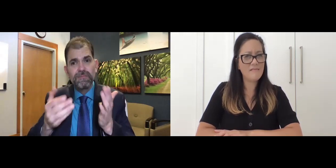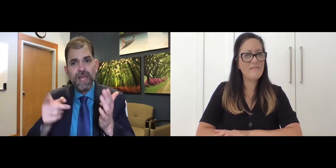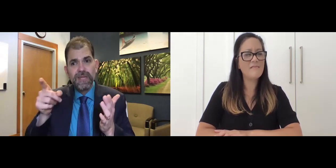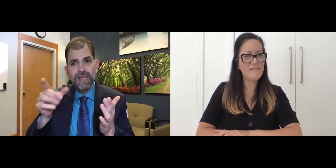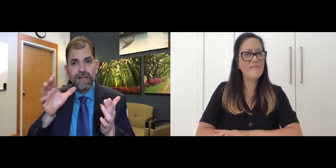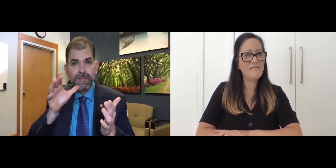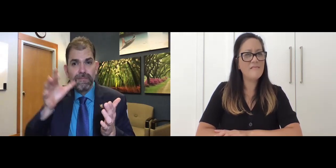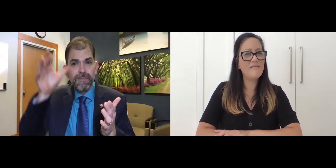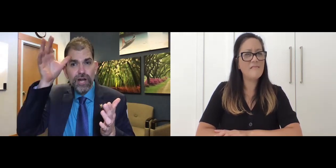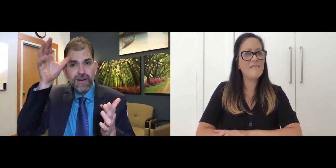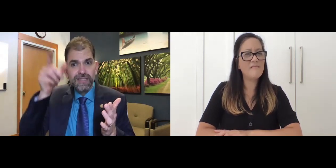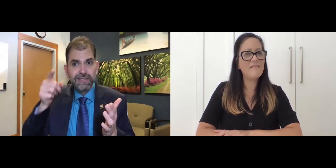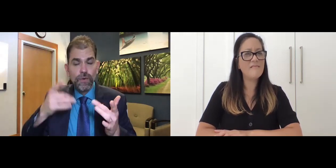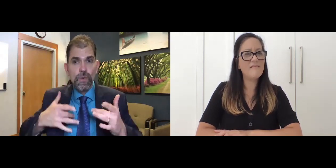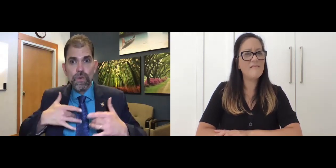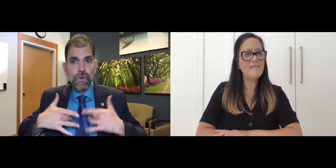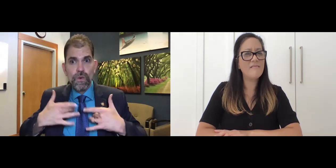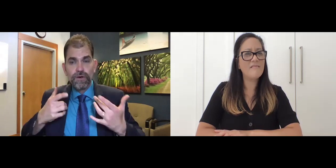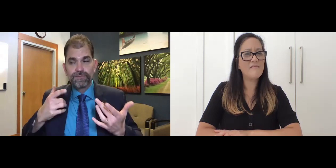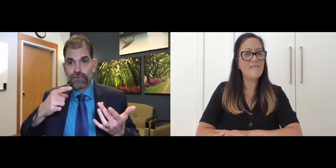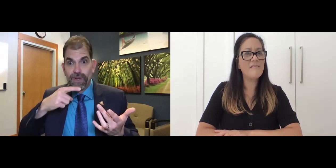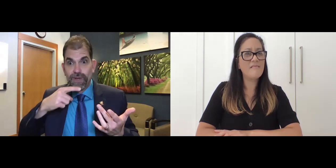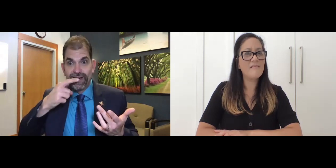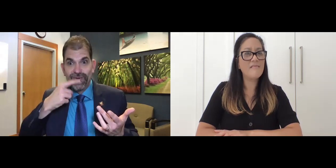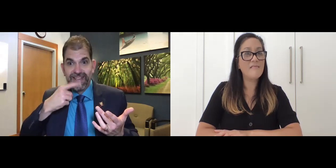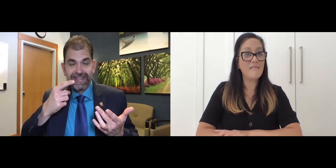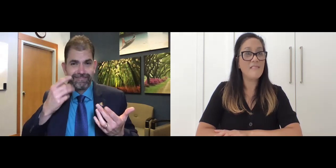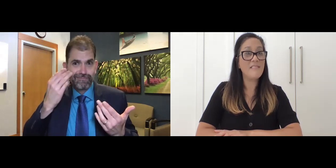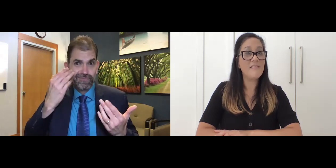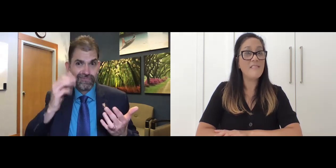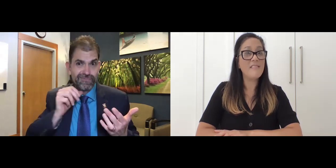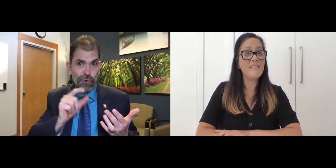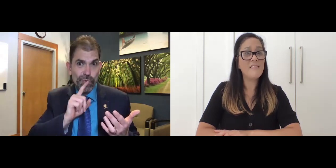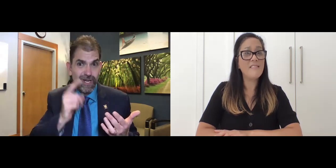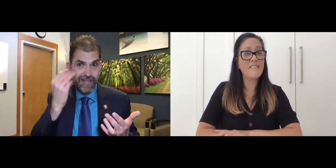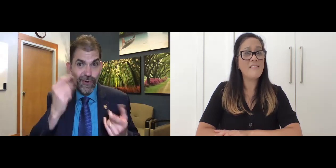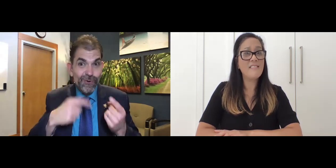for therapy and their parents